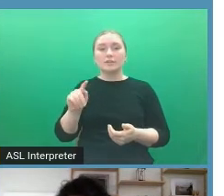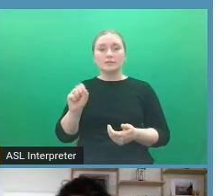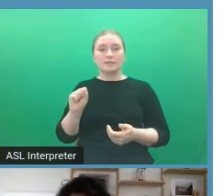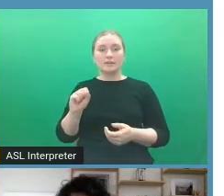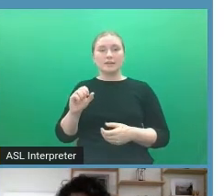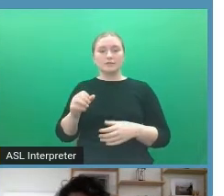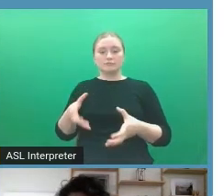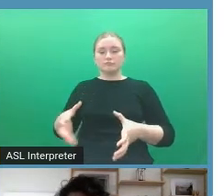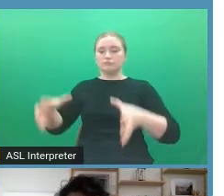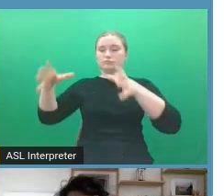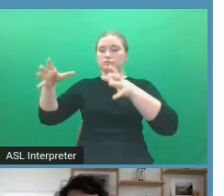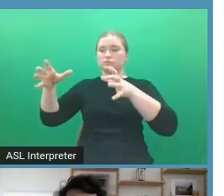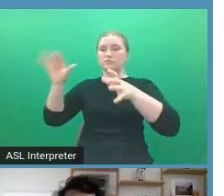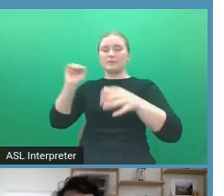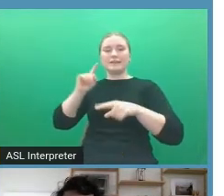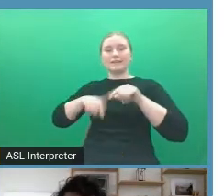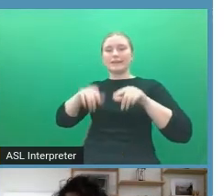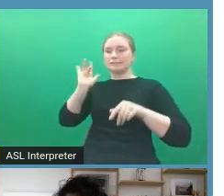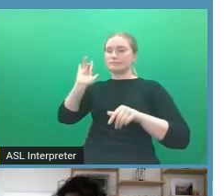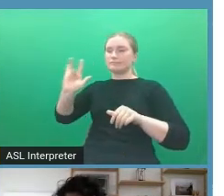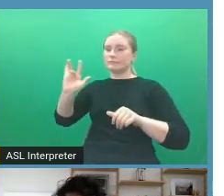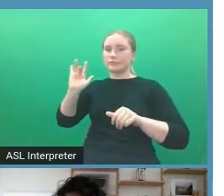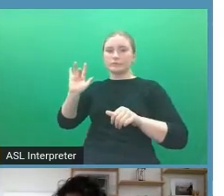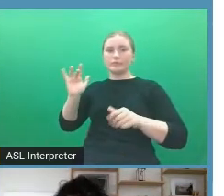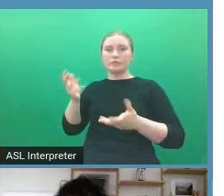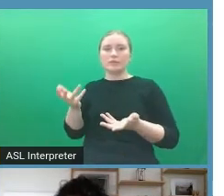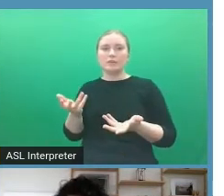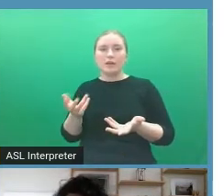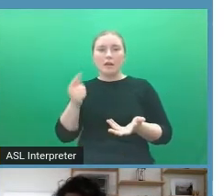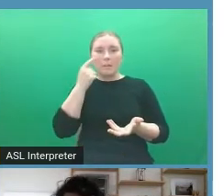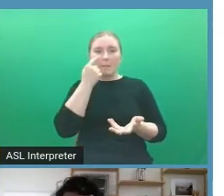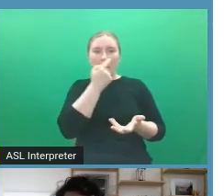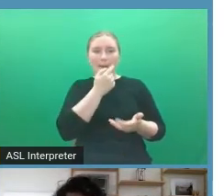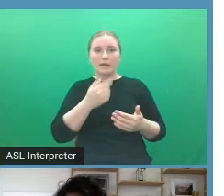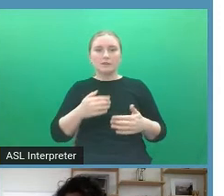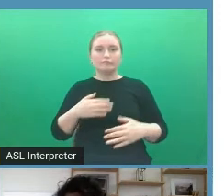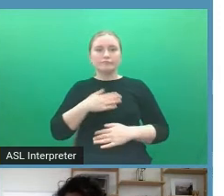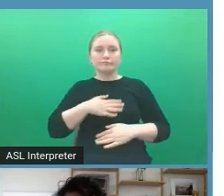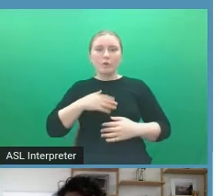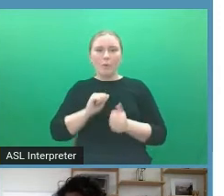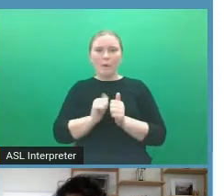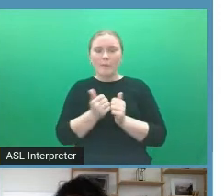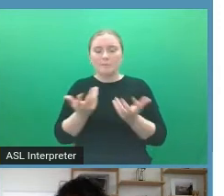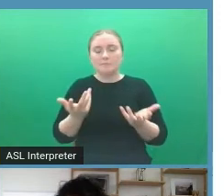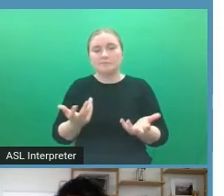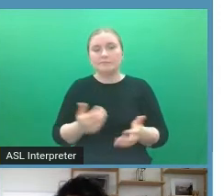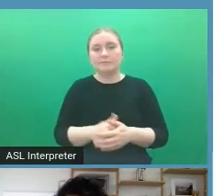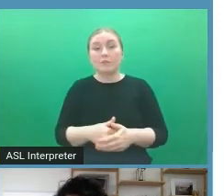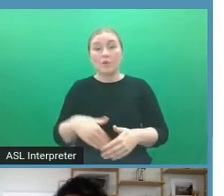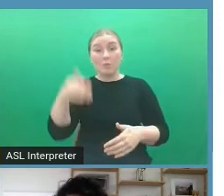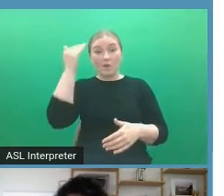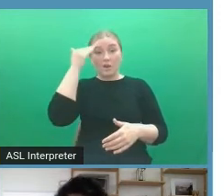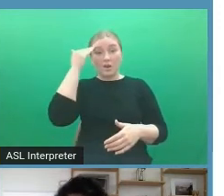out of reach. And you know it's important to realize that if we're deliberate again in our